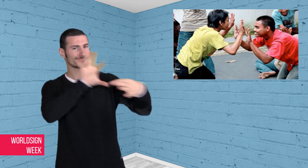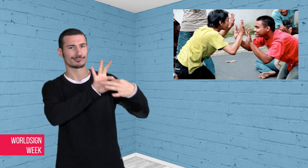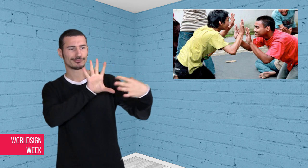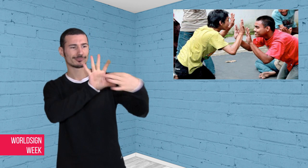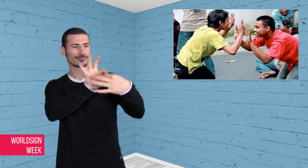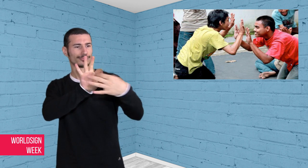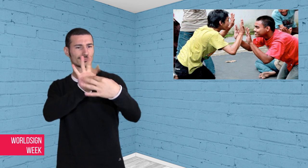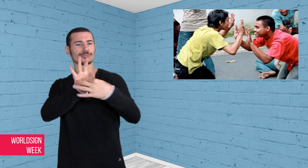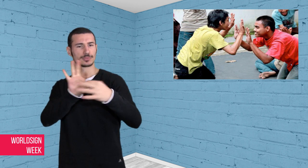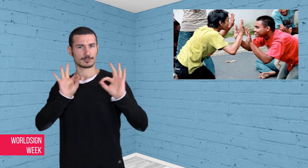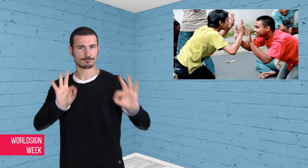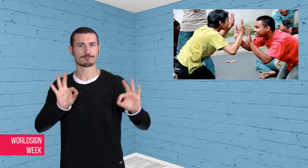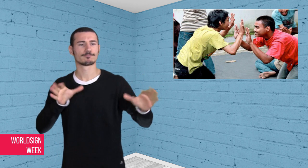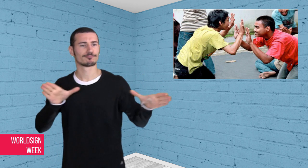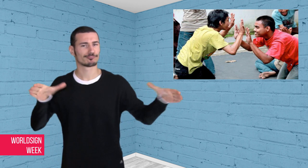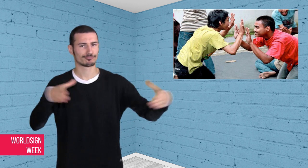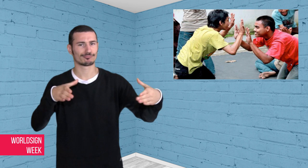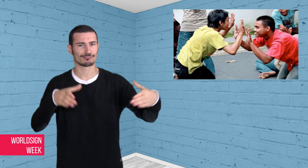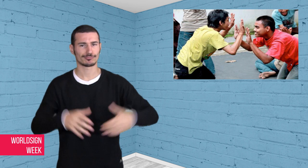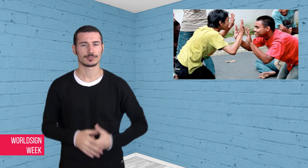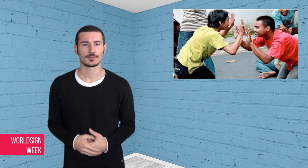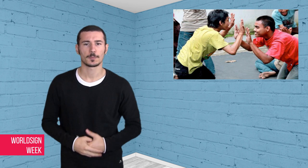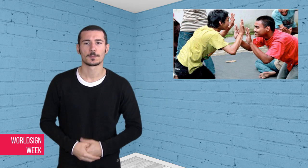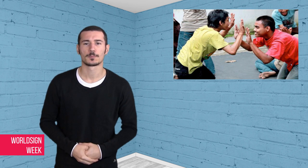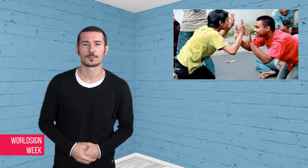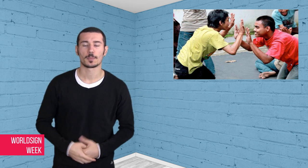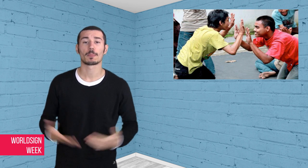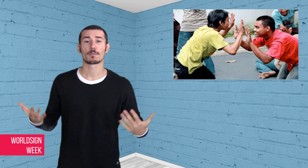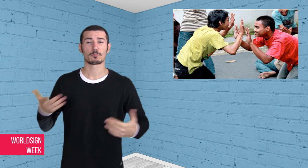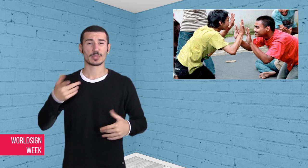Don’t be afraid to ask questions